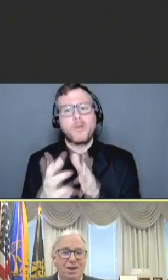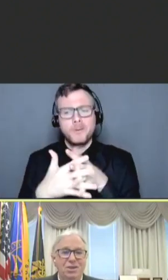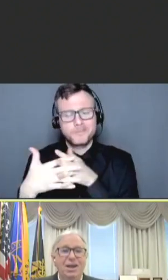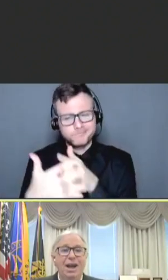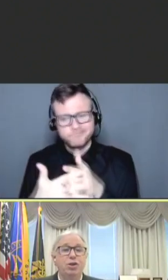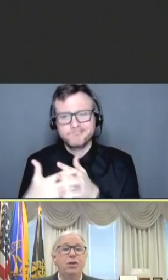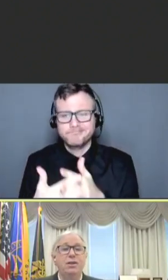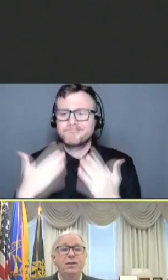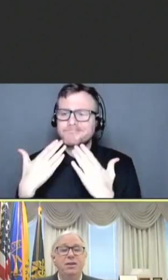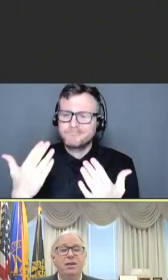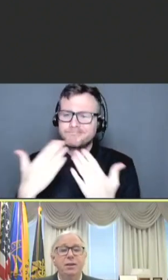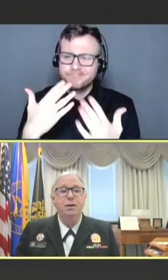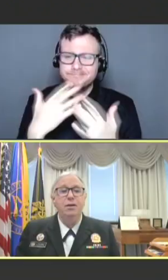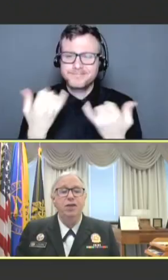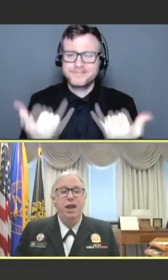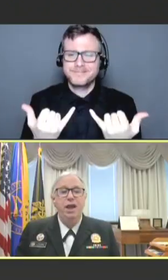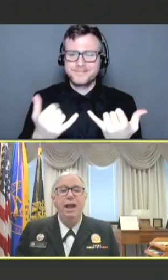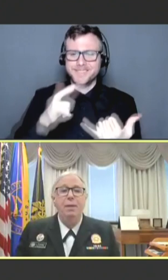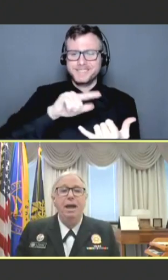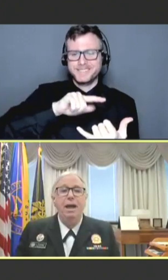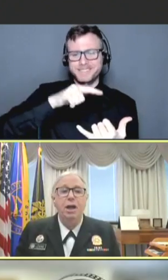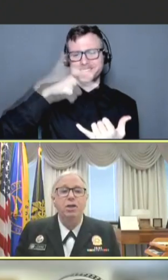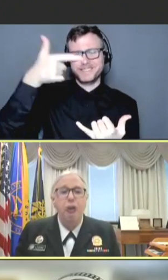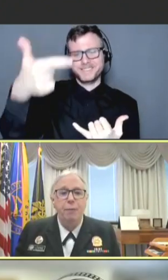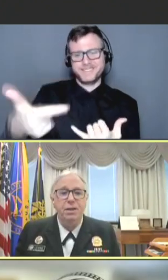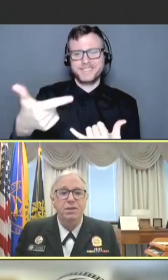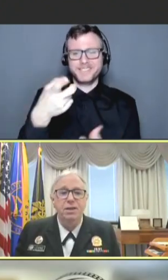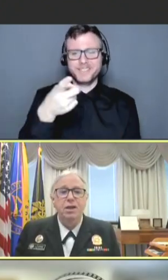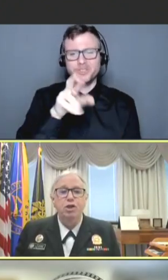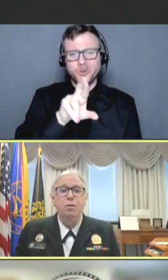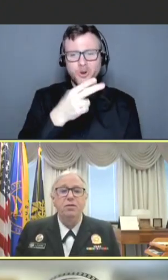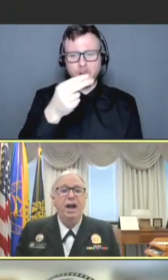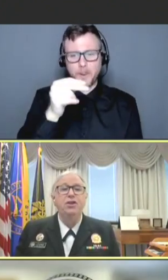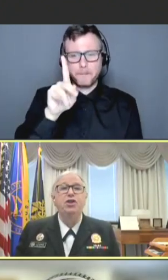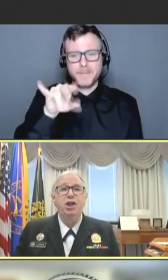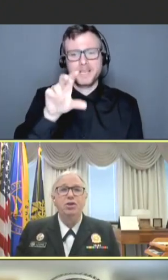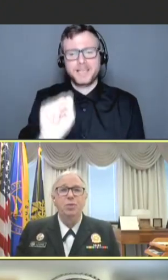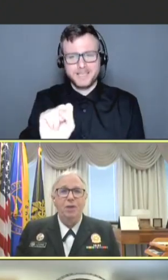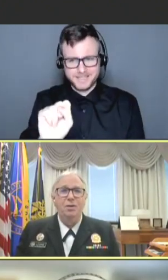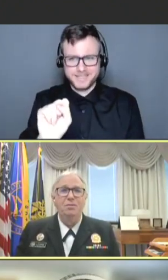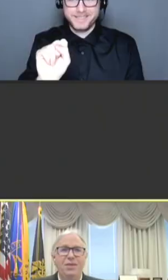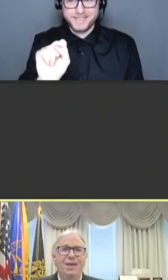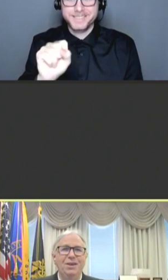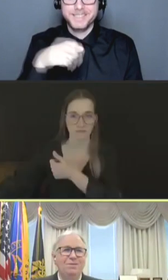very much. I'll turn the chair now back to Dr. Hopkins to provide the chair's welcome. Thank you.